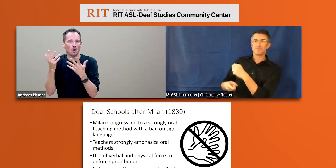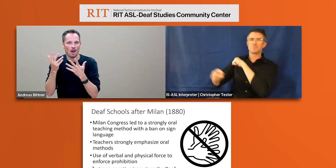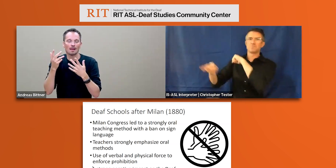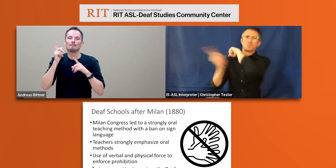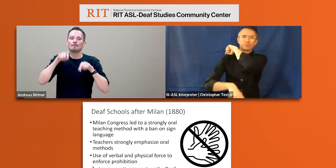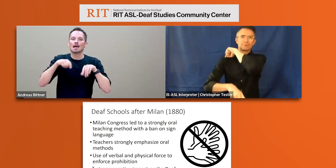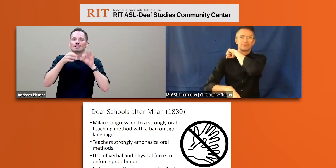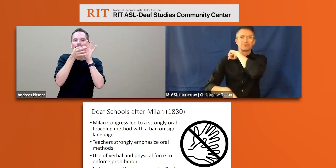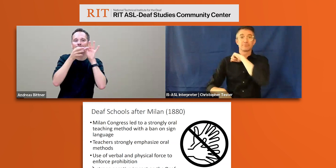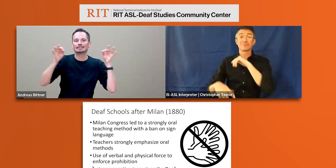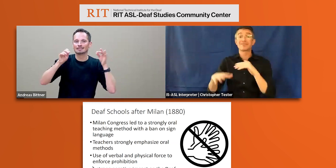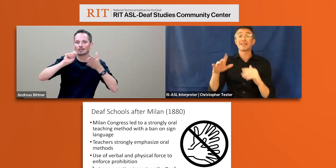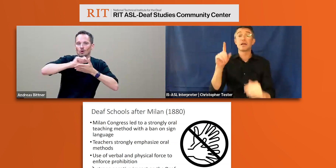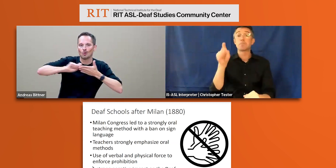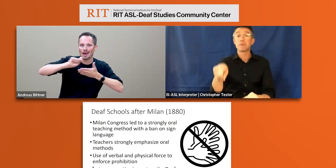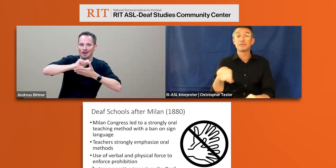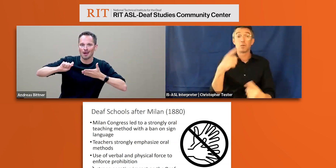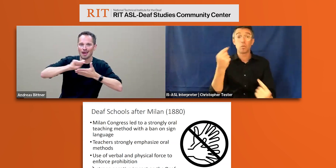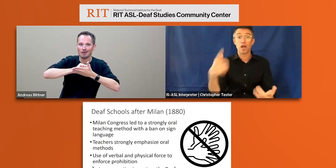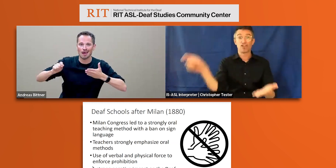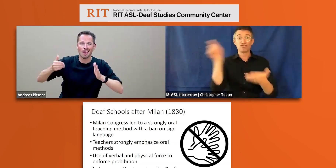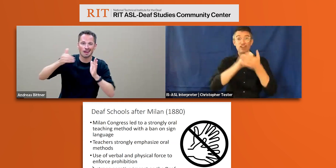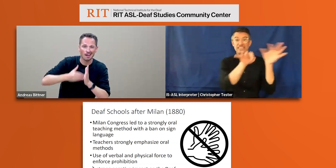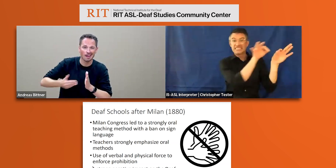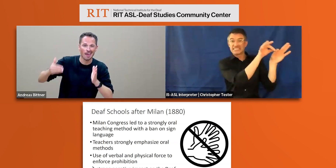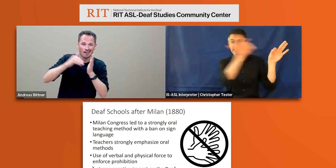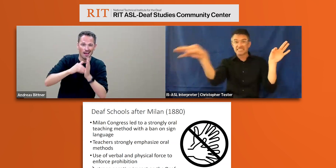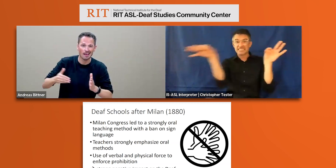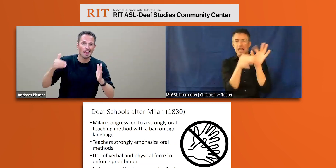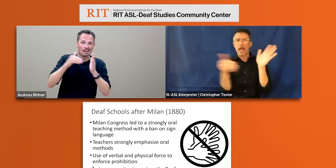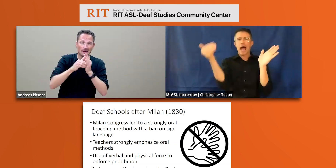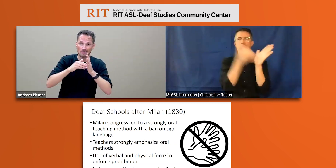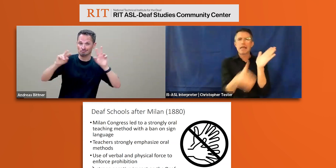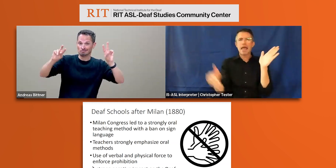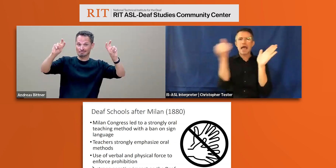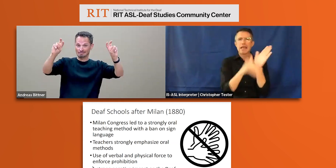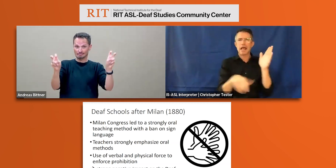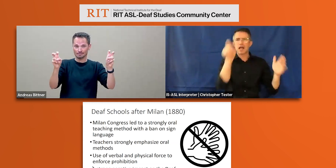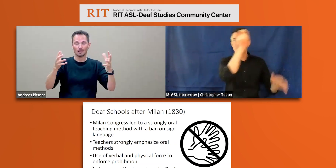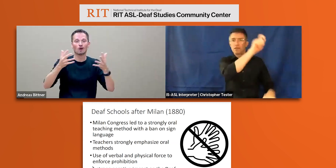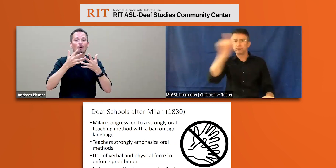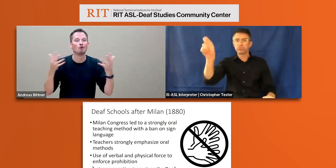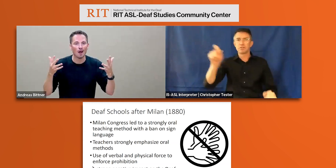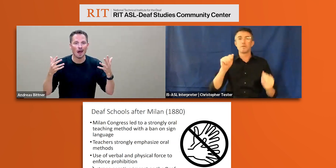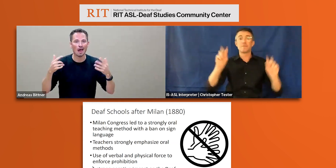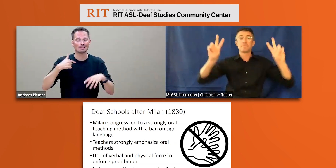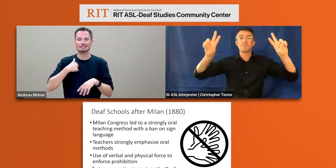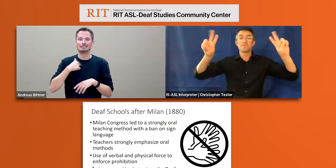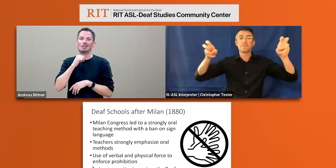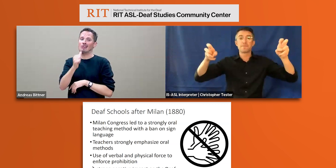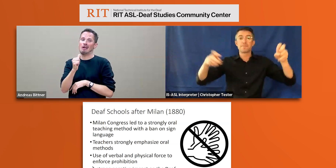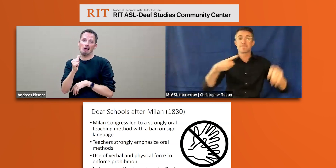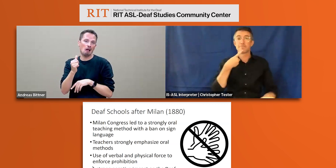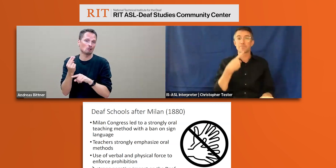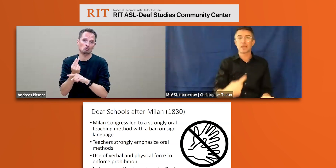and they tried to sign to get their communication clear. They were punished and had to write sentences